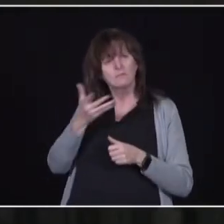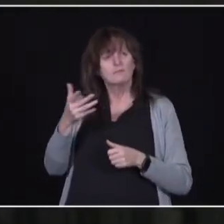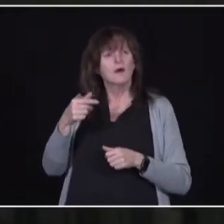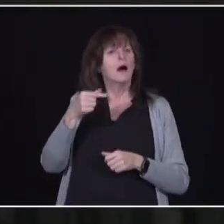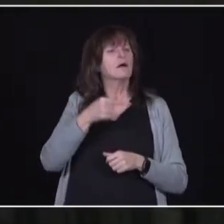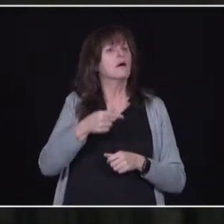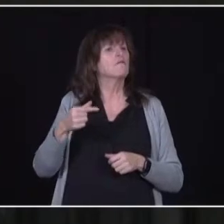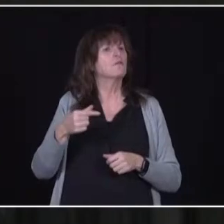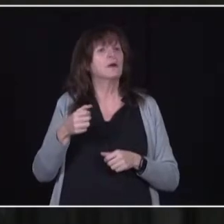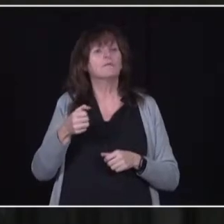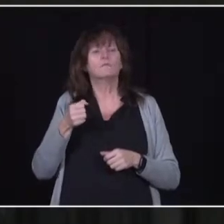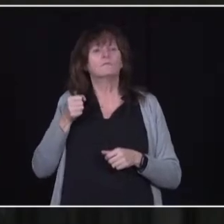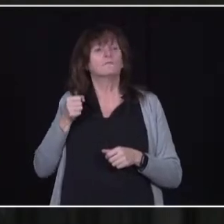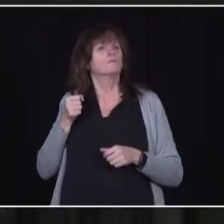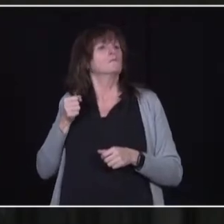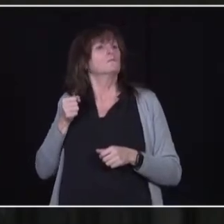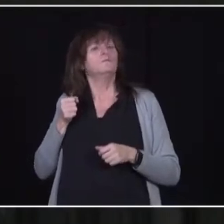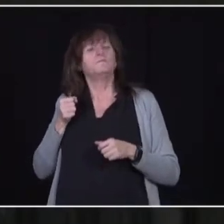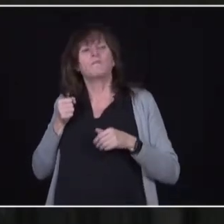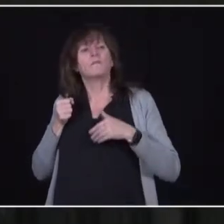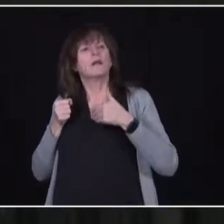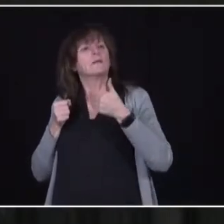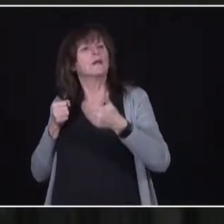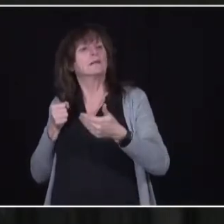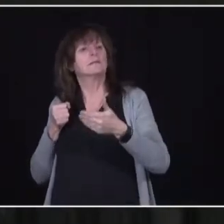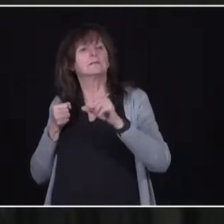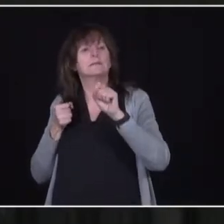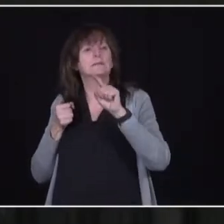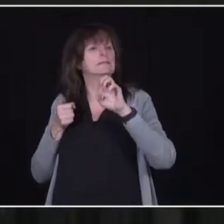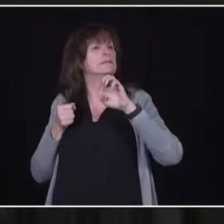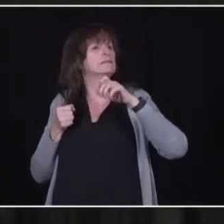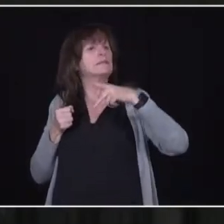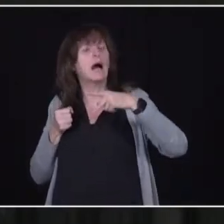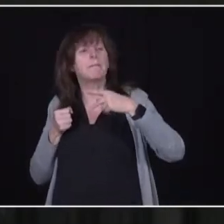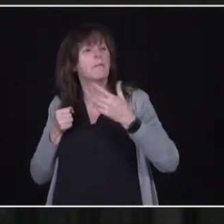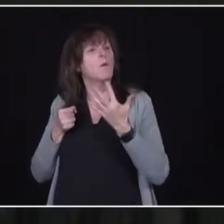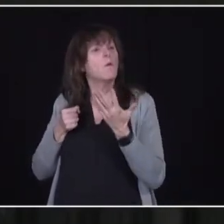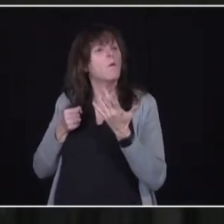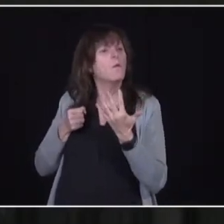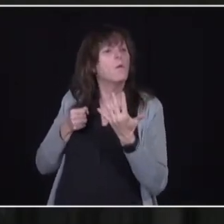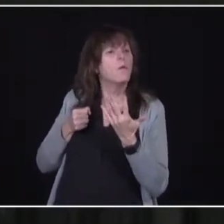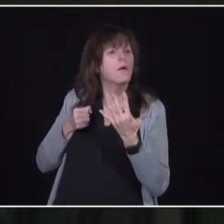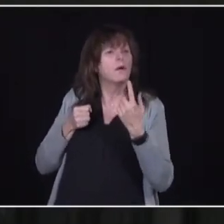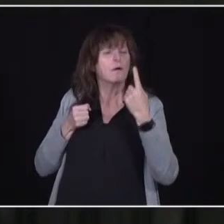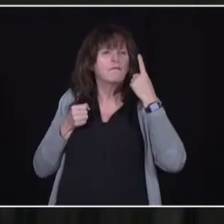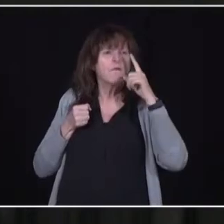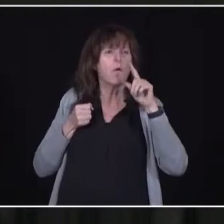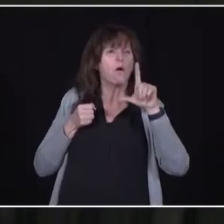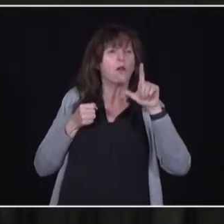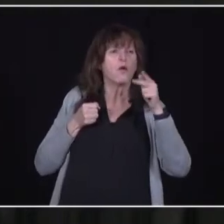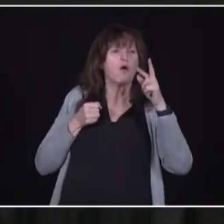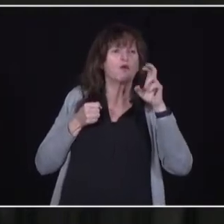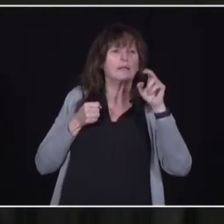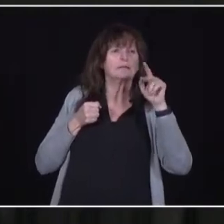until after and I am wondering if you can give more details about that and